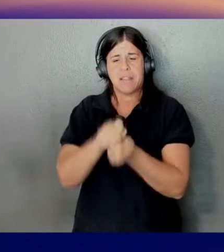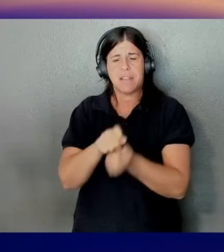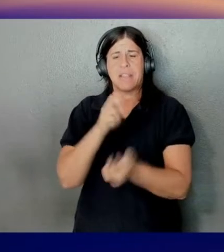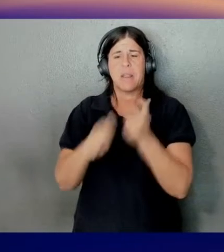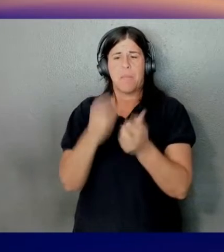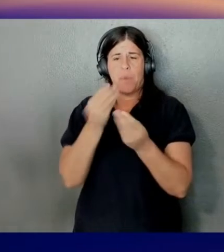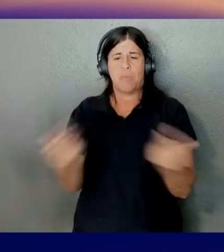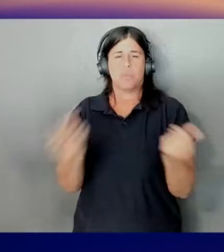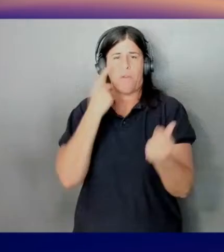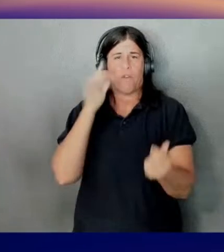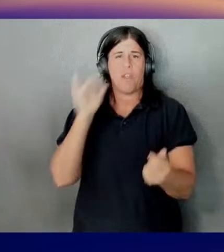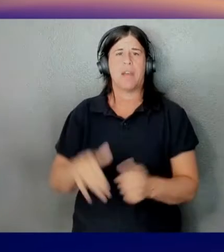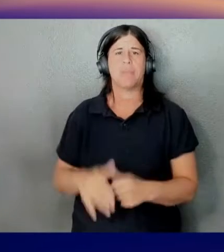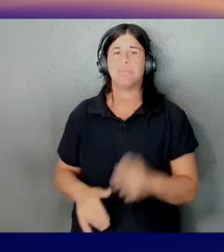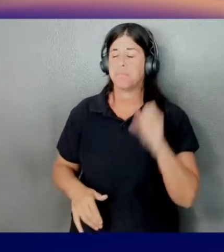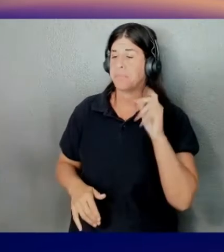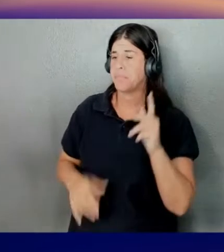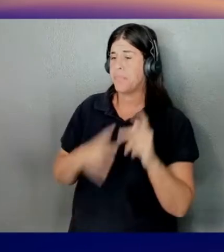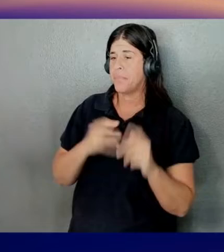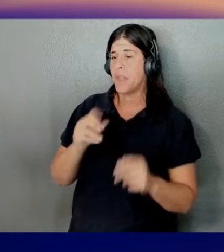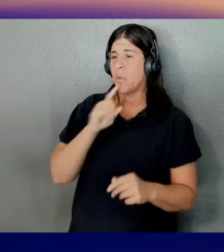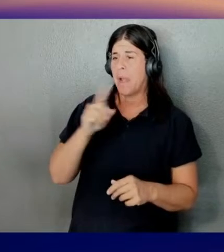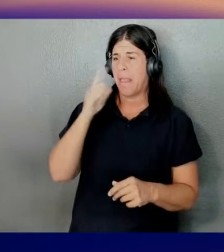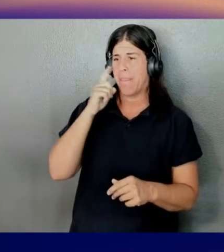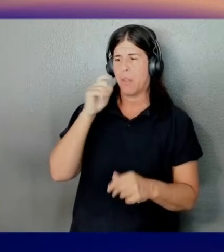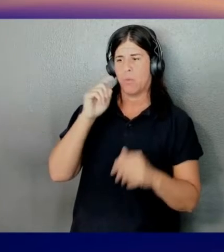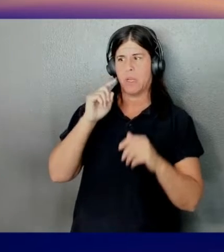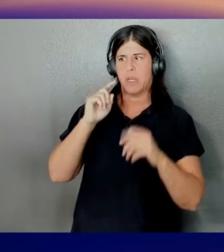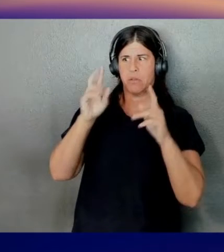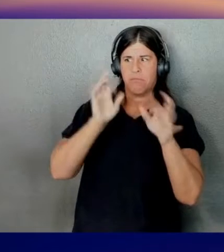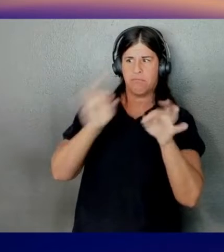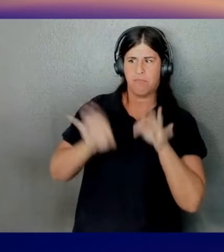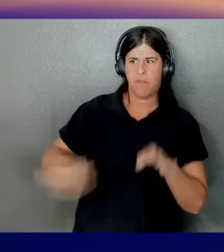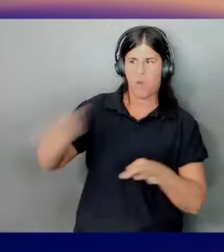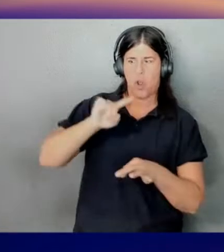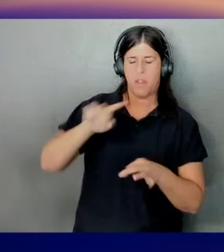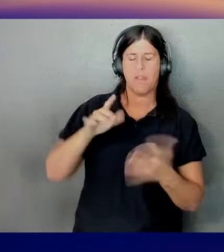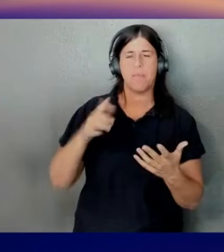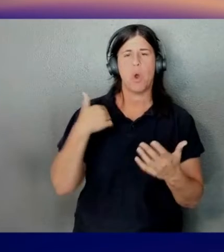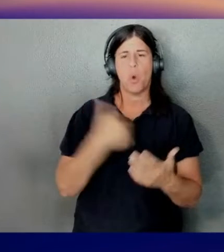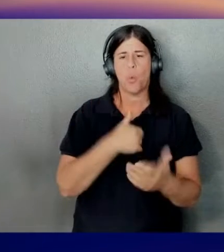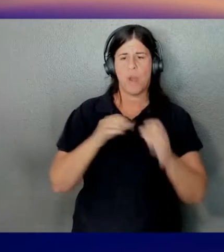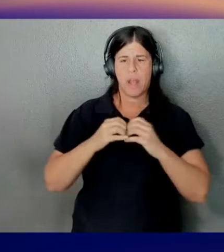Okay. And so I think we need a level set for people also, like we launched SageMaker a few years ago,